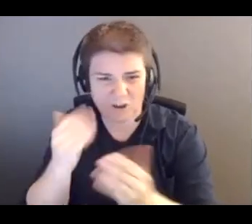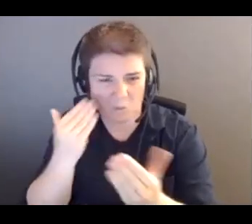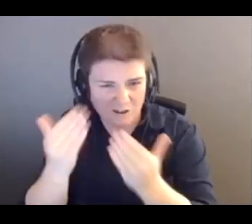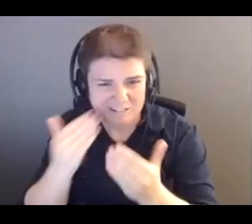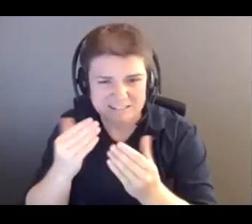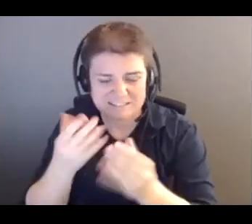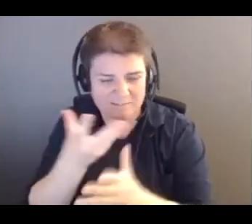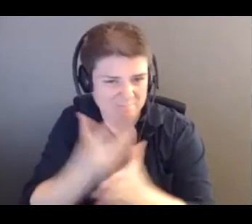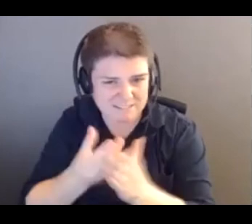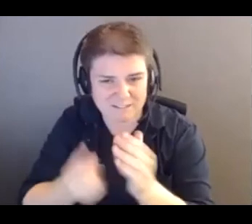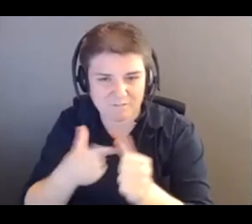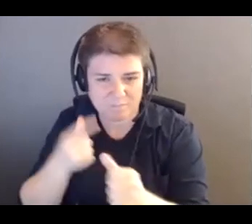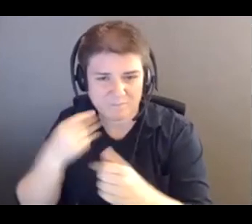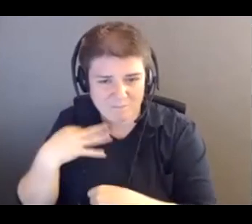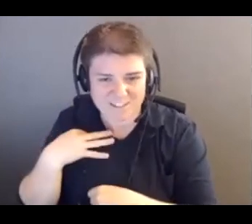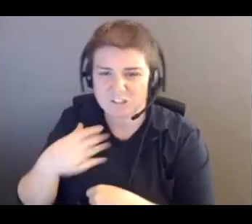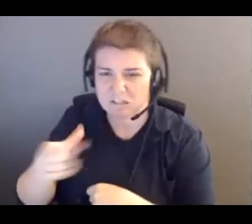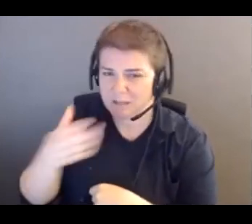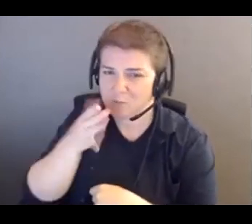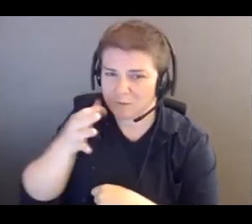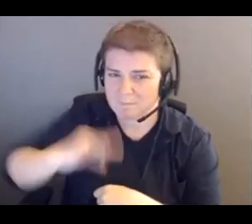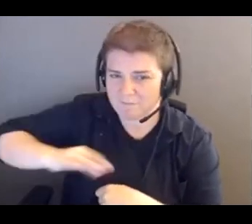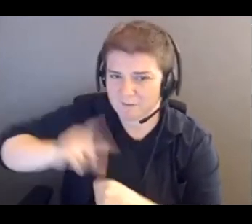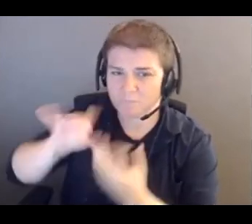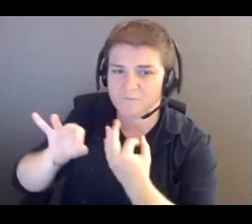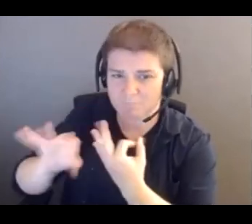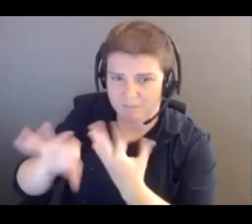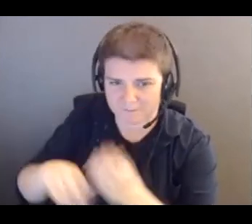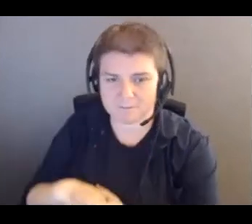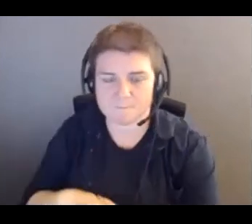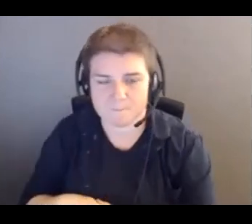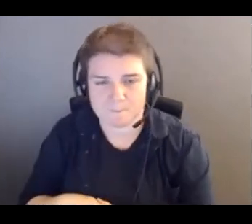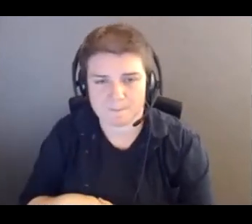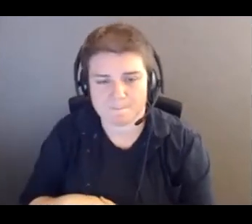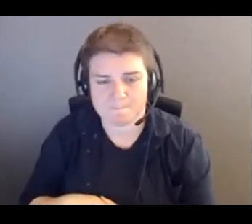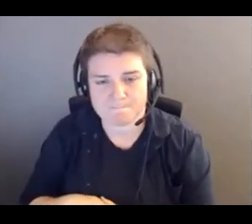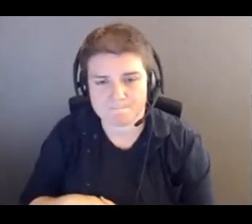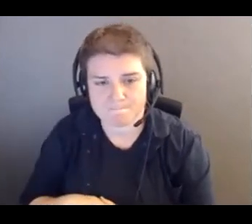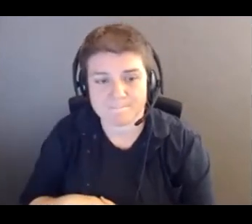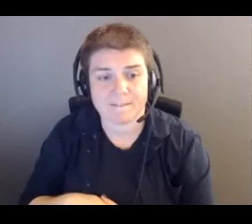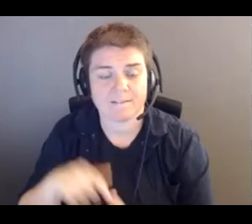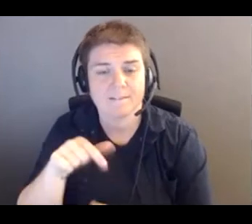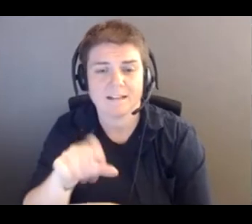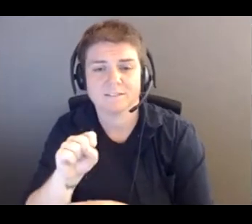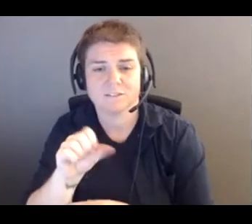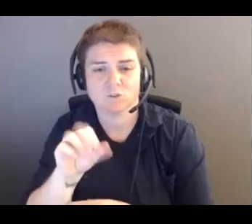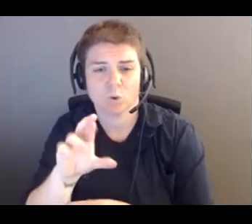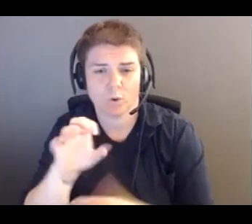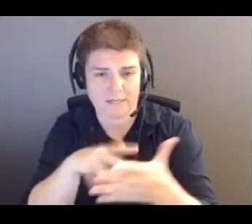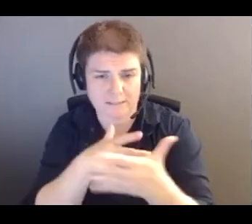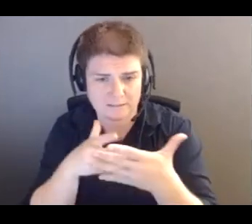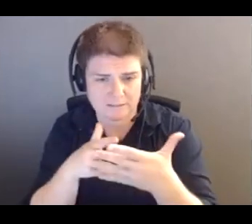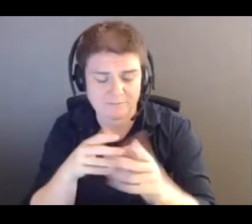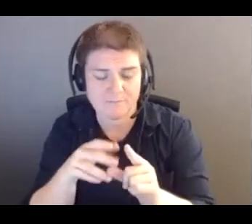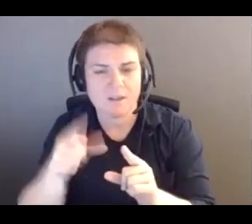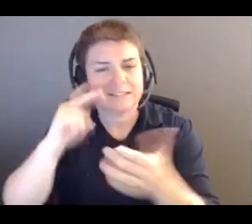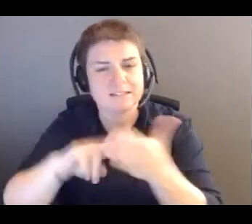applicant would benefit from feedback. The scoring matrix intends to help you navigate